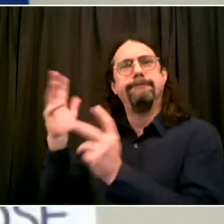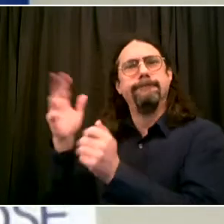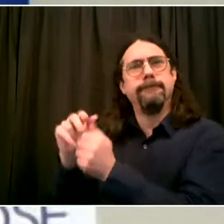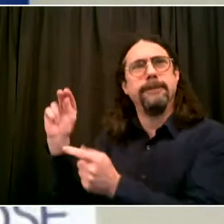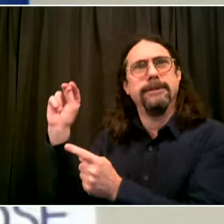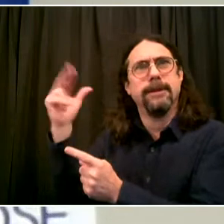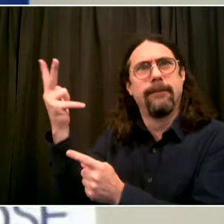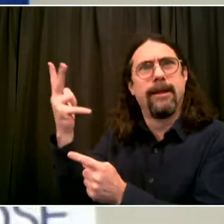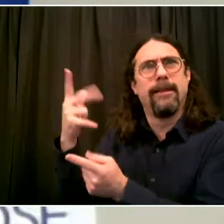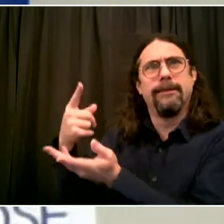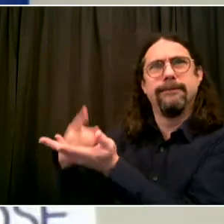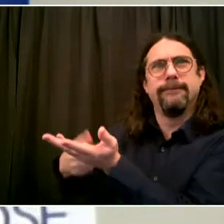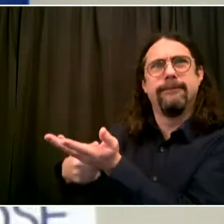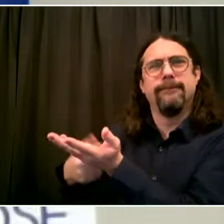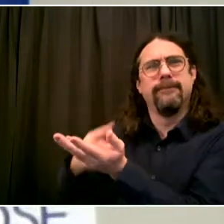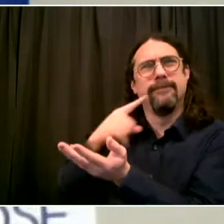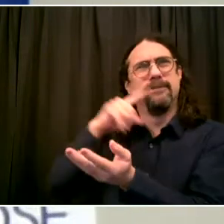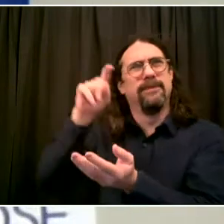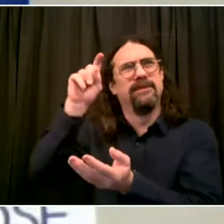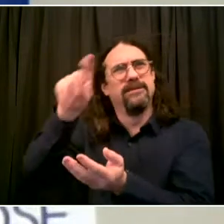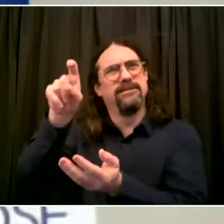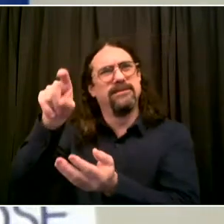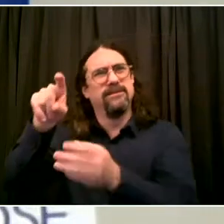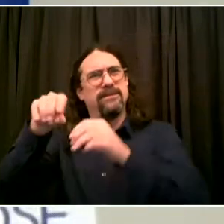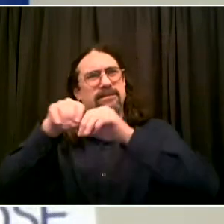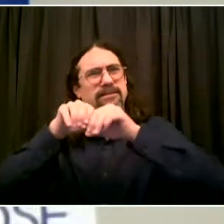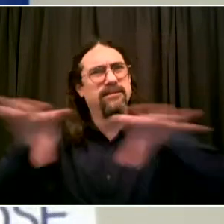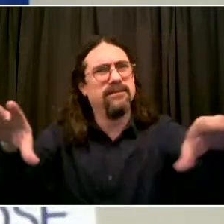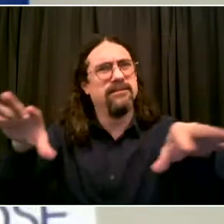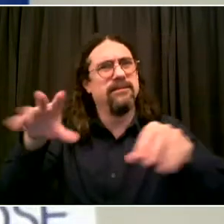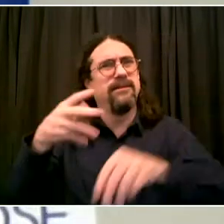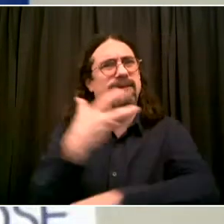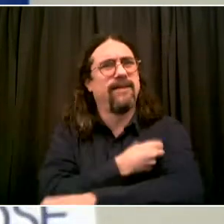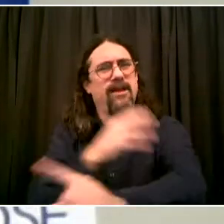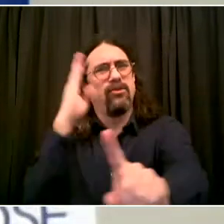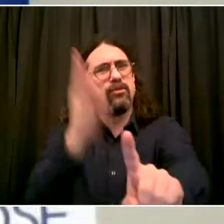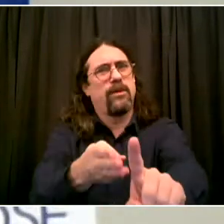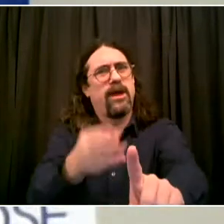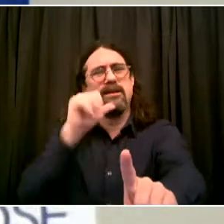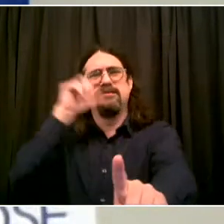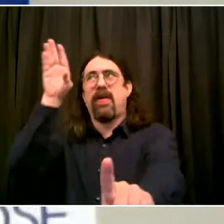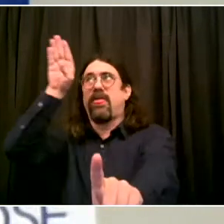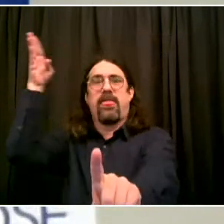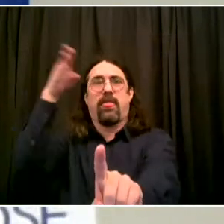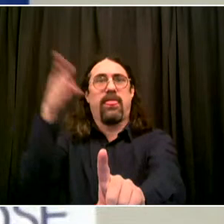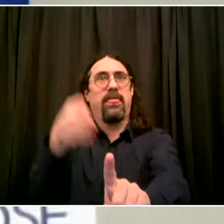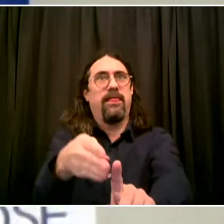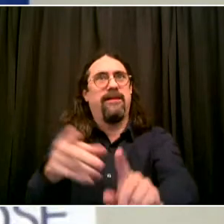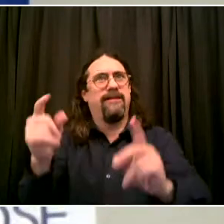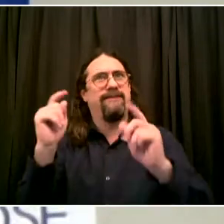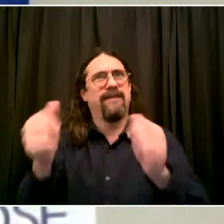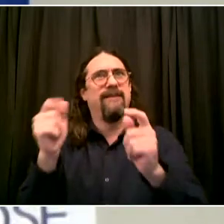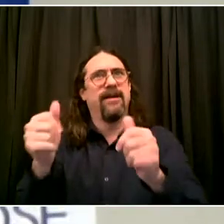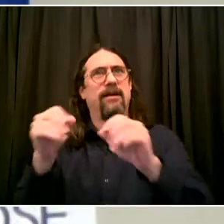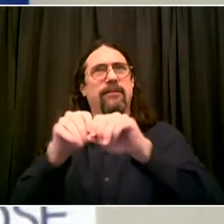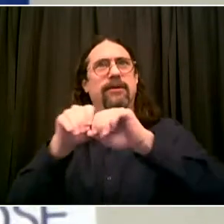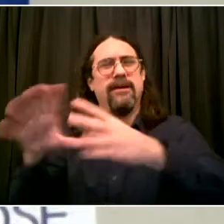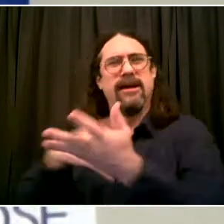TODAY TO A PHARMACY WHERE THEY ARE TRYING TO START BRINGING VACCINES RIGHT TO THTHE